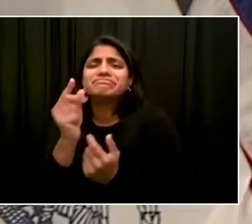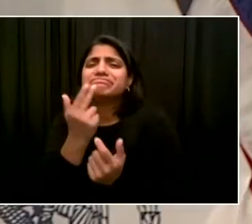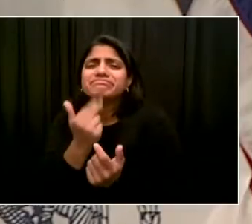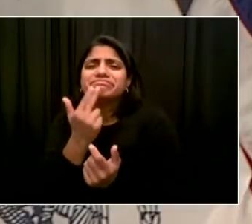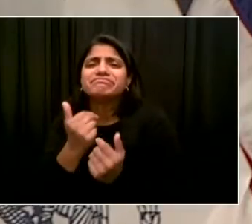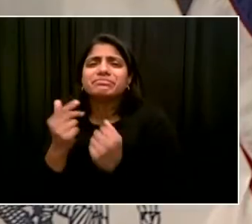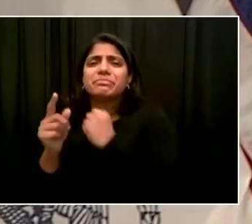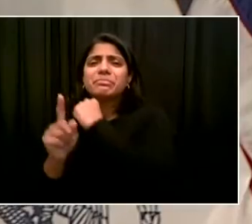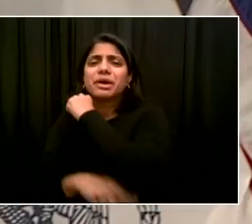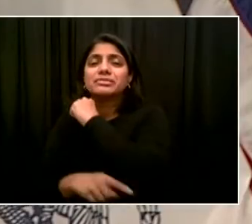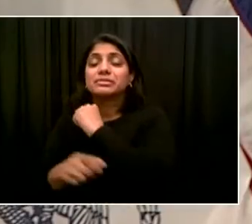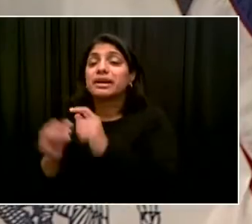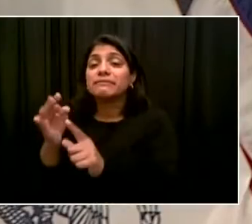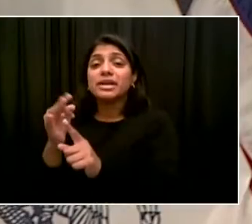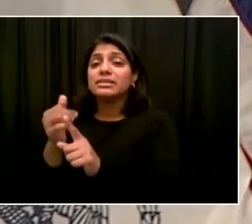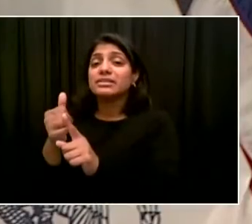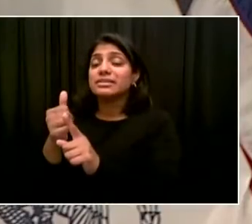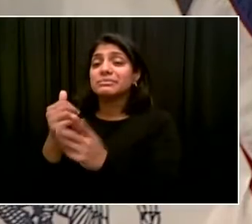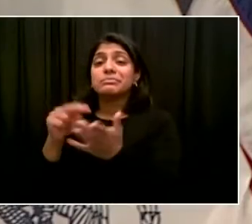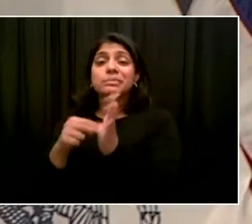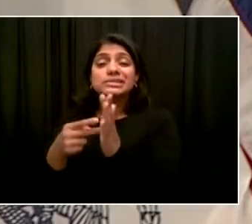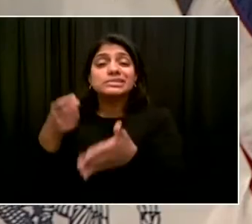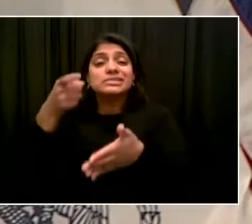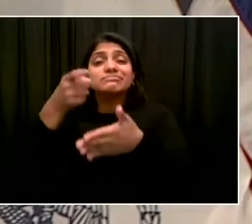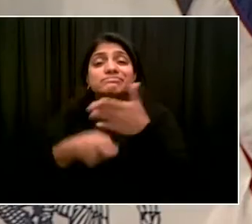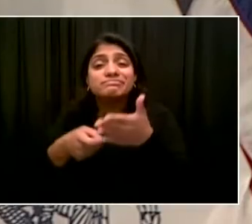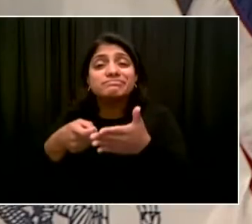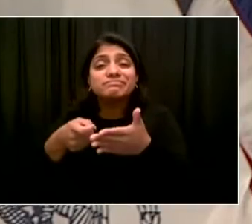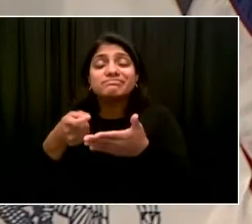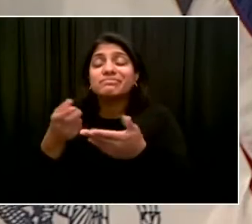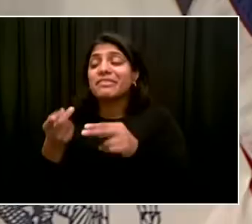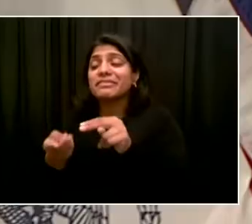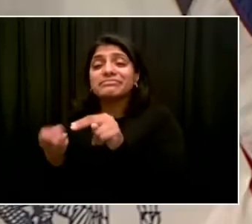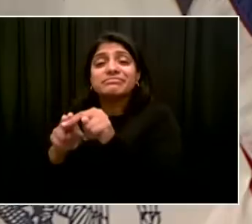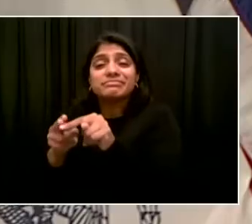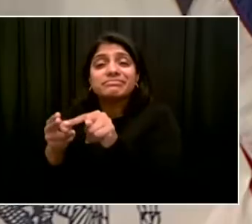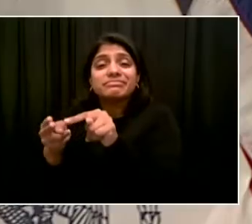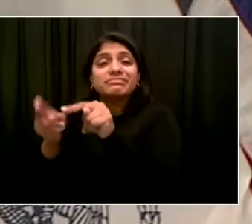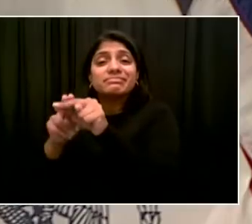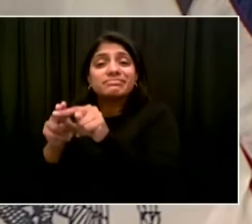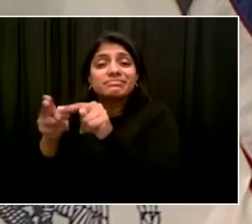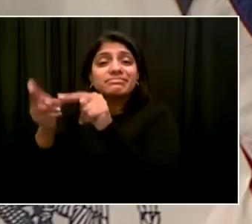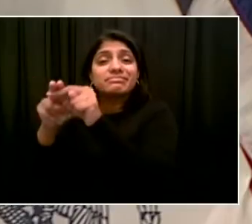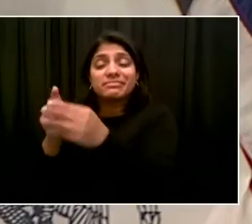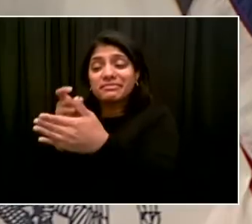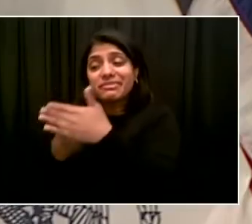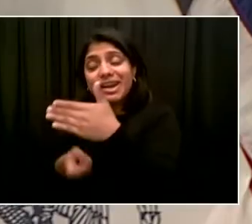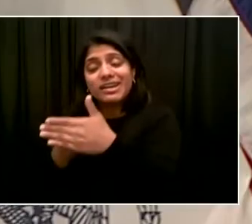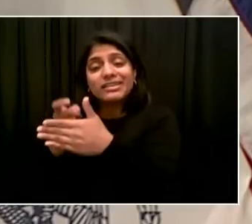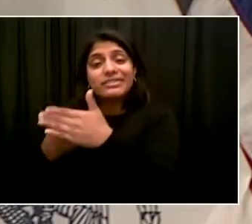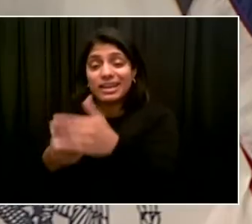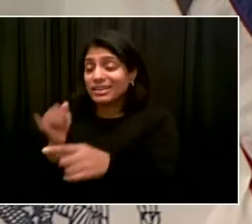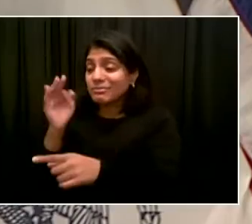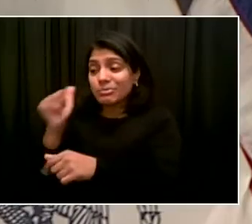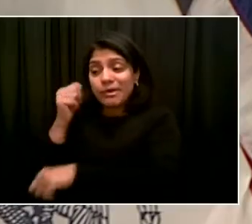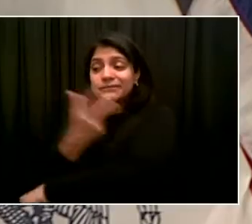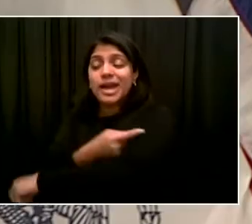THERE STILL IS IN COMPLIANCE BUT THAT IS NOT THE GOAL. THE GOAL IS TO SIMPLY MAKE IT WORK TOGETHE R